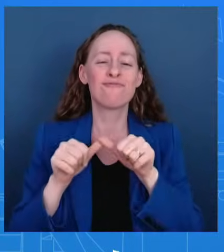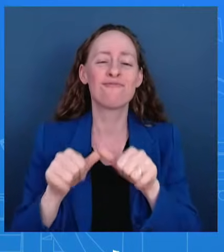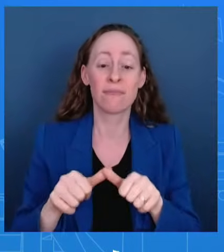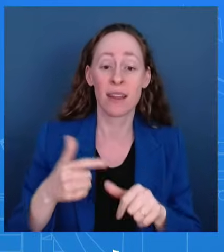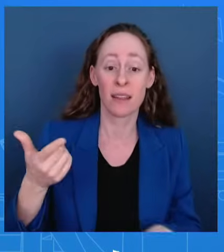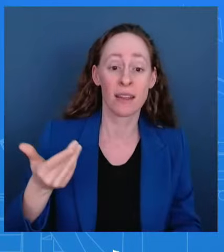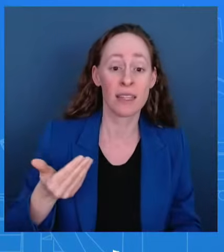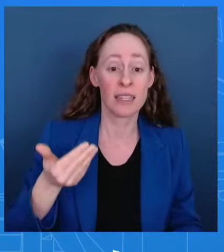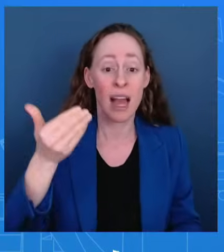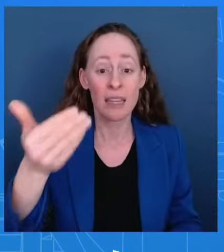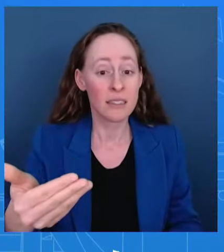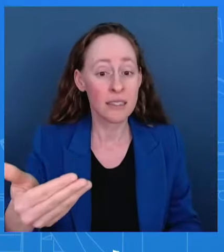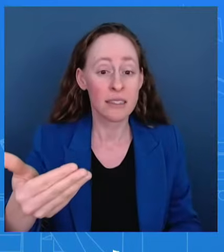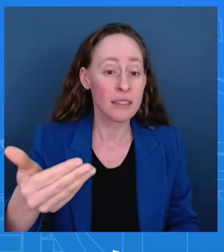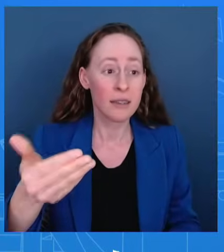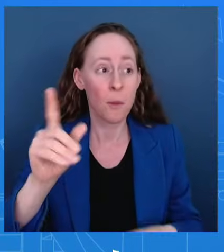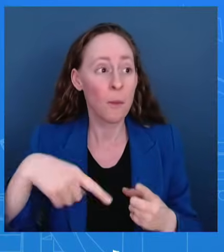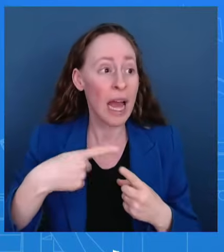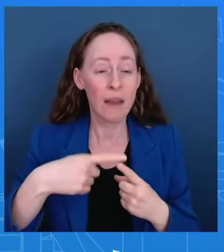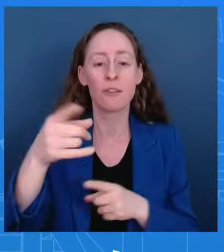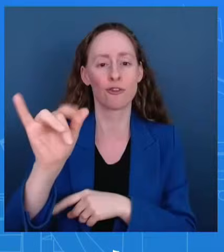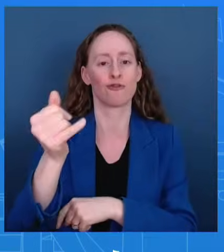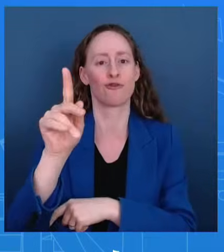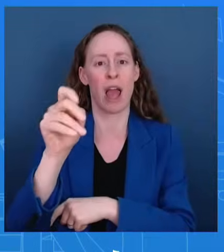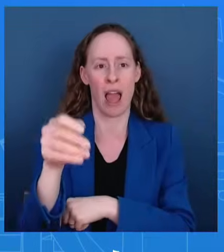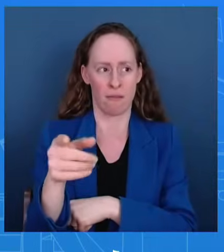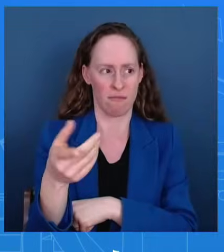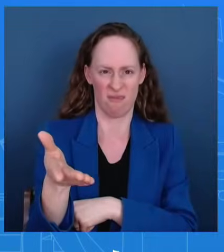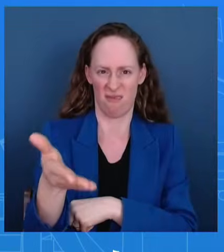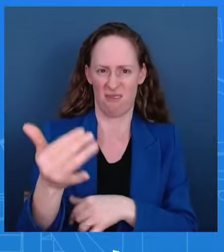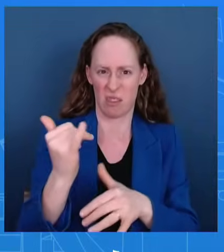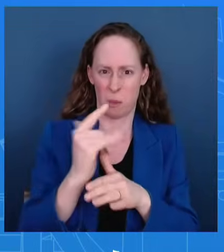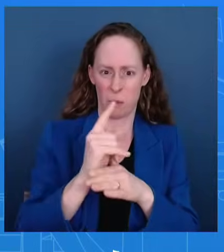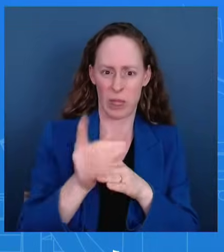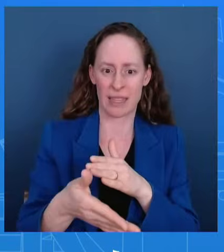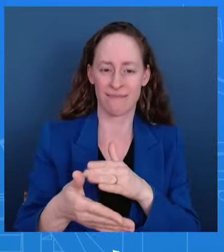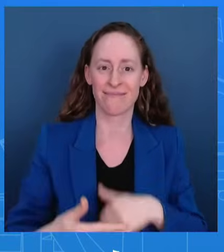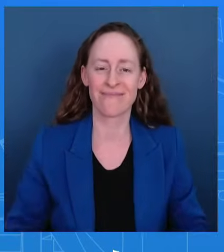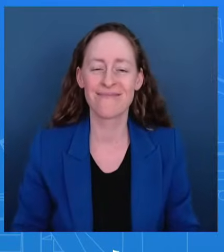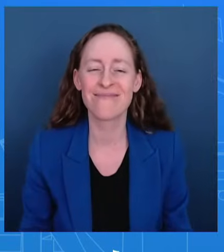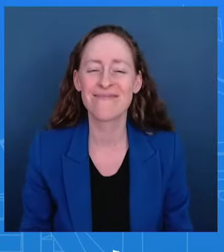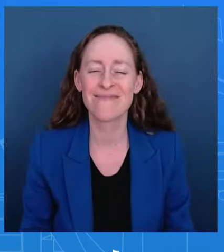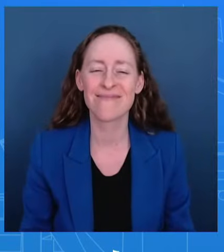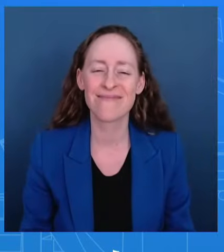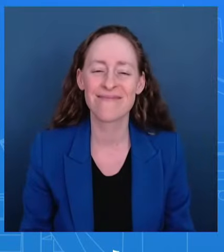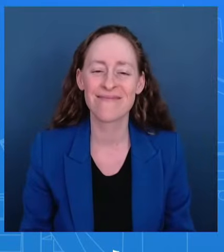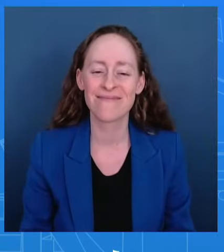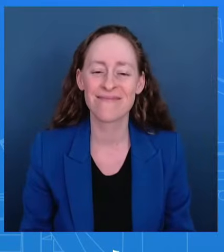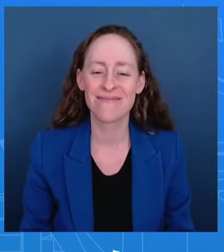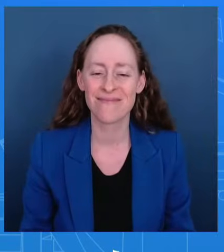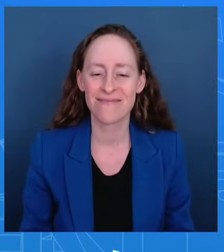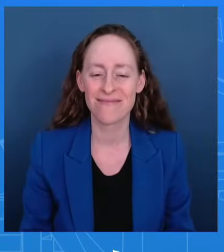Ms. Jean-Pierre: Go ahead, Nadia. The Press: John, just to follow up what you told me this morning. Were there any conditions that Israel has imposed